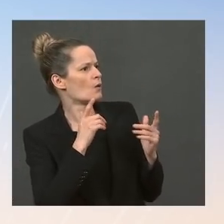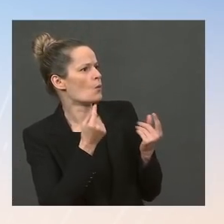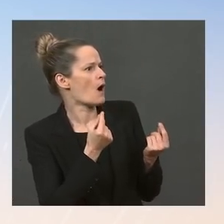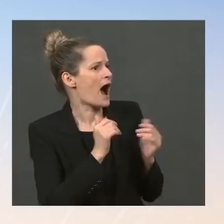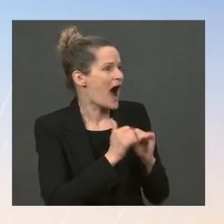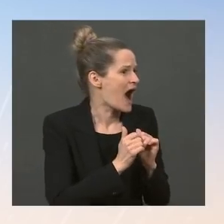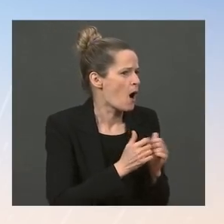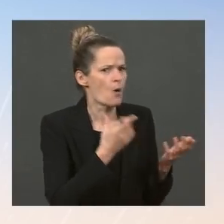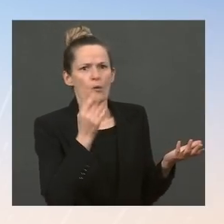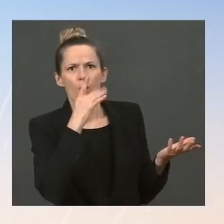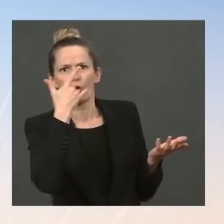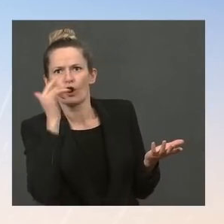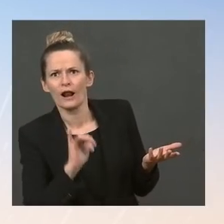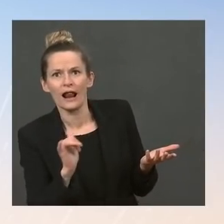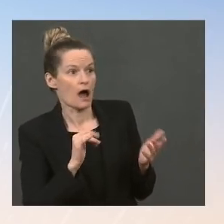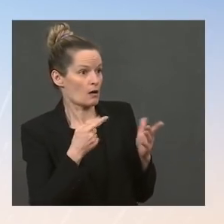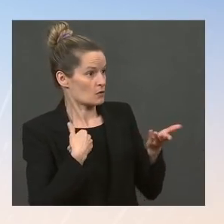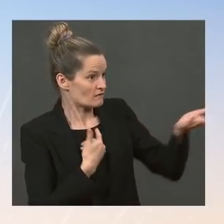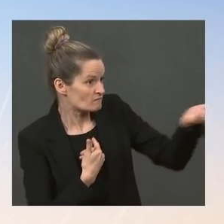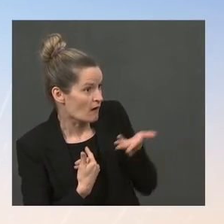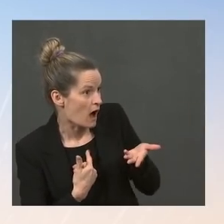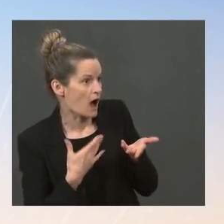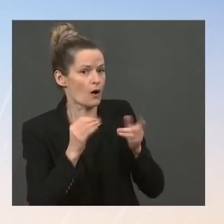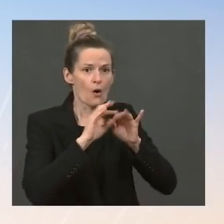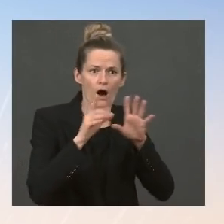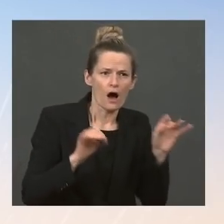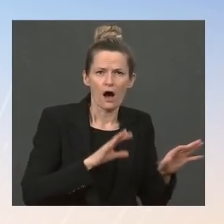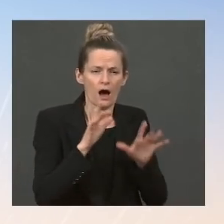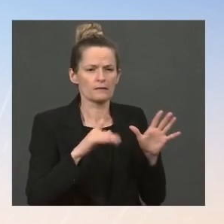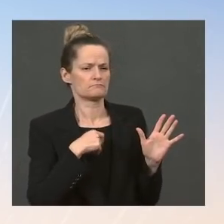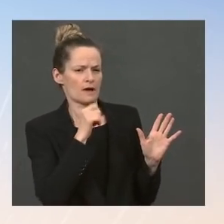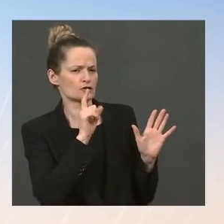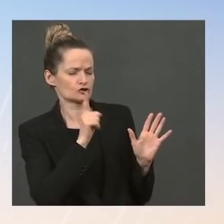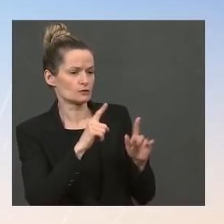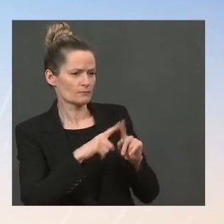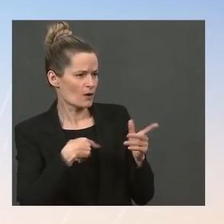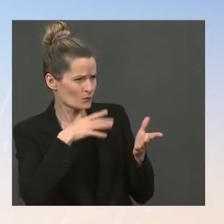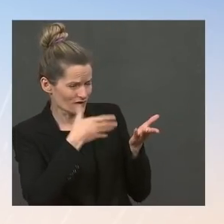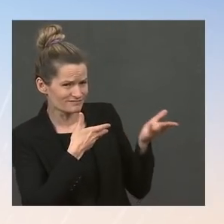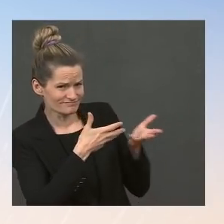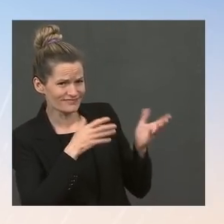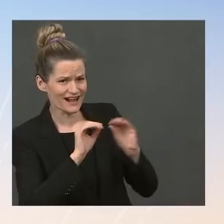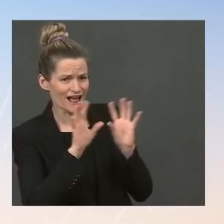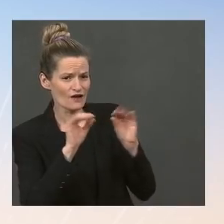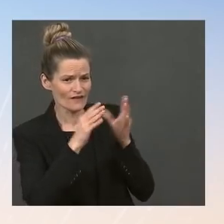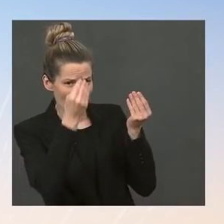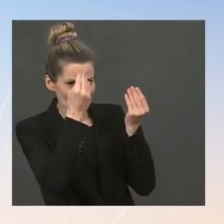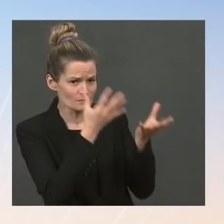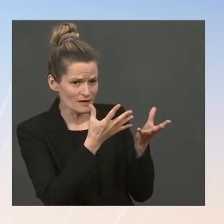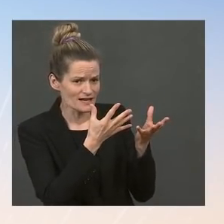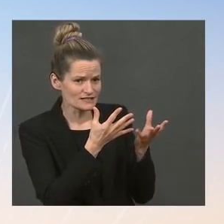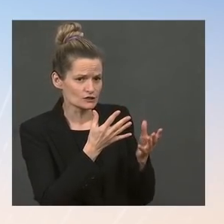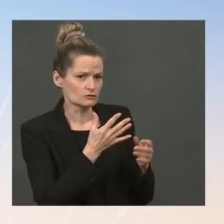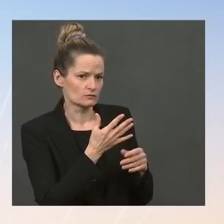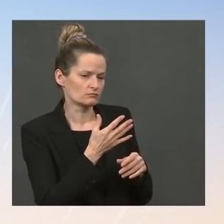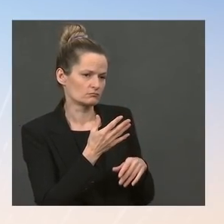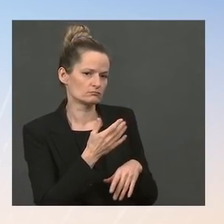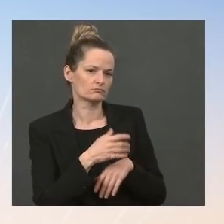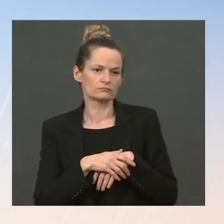It was simply an offer to have a conversation and an early-stage call. The Press: And do you think that's going to happen? Ms. Psaki: We'll see. I don't have anything to predict for you.